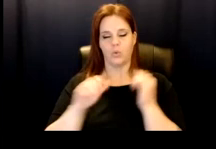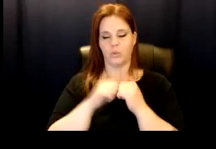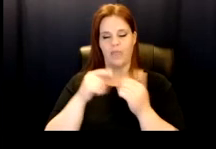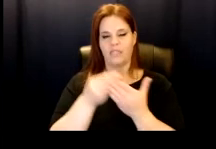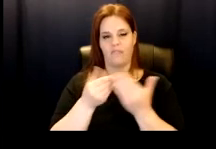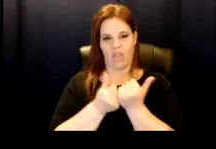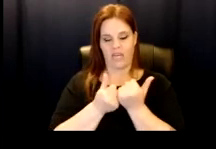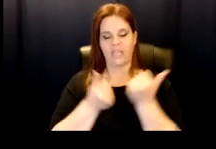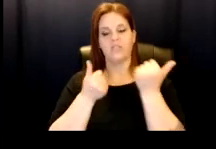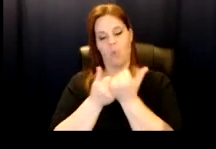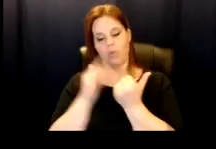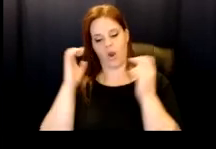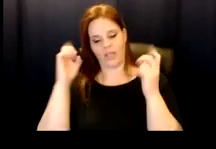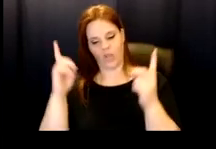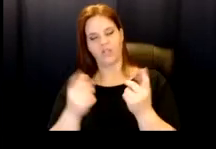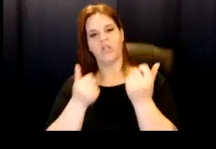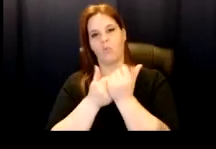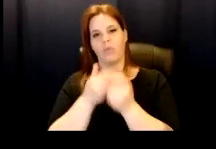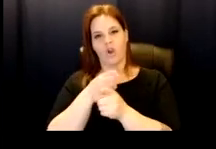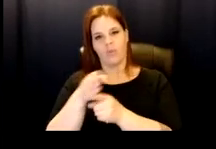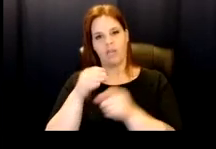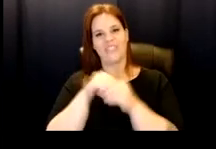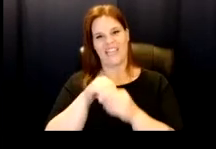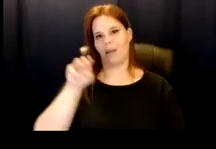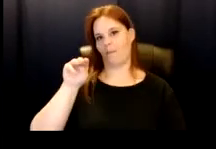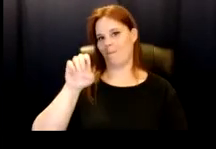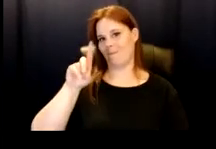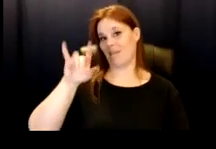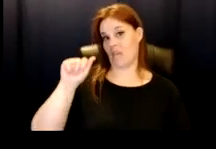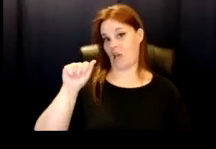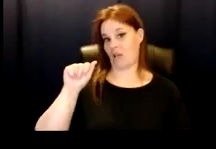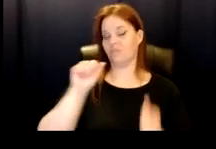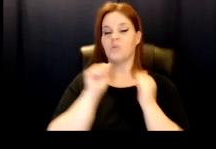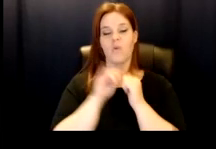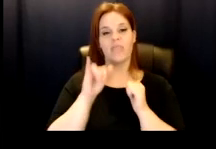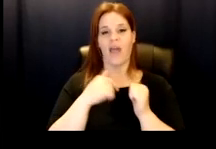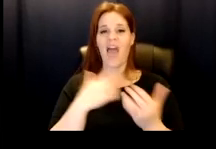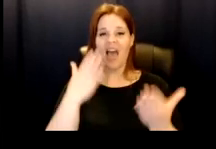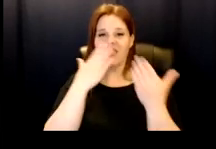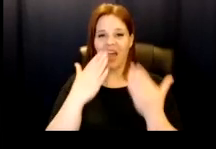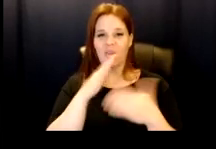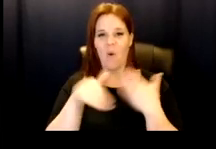and future careers in media. So, with that, I will thank you all very much for your time.